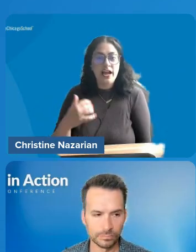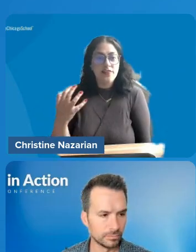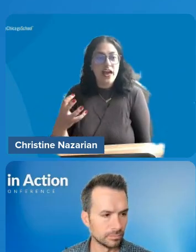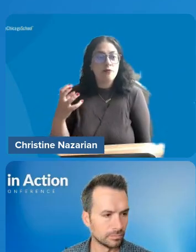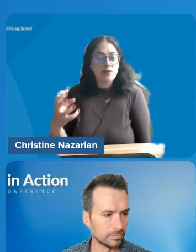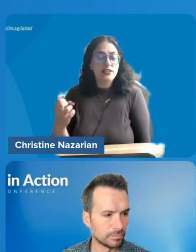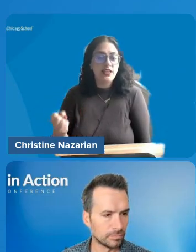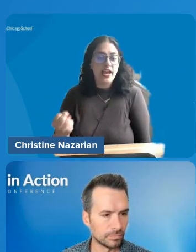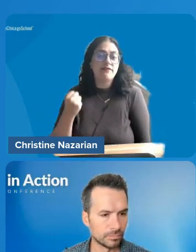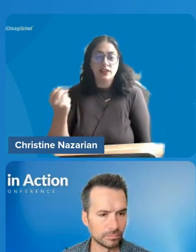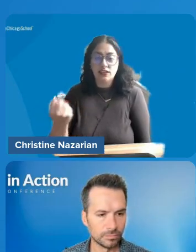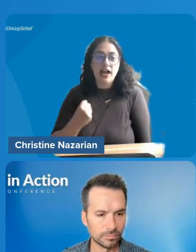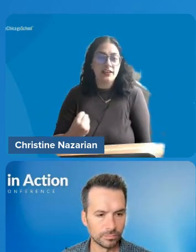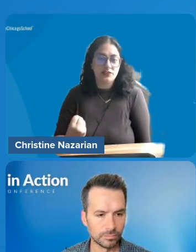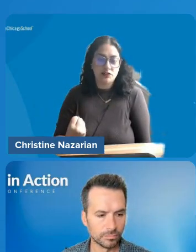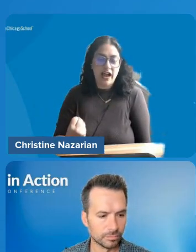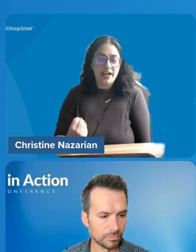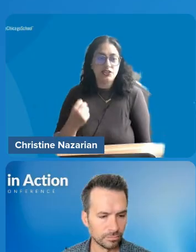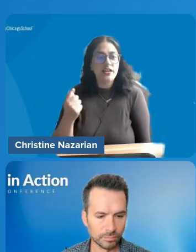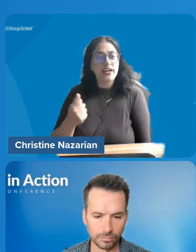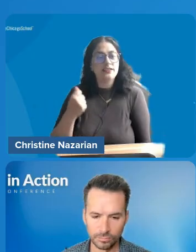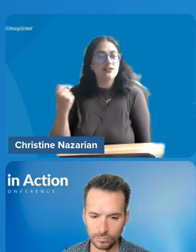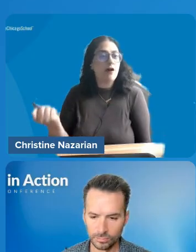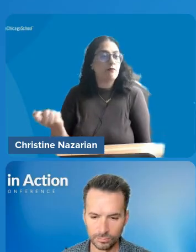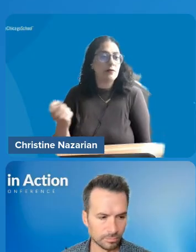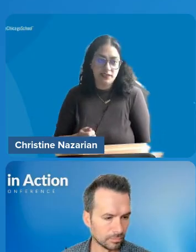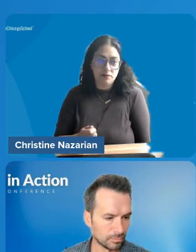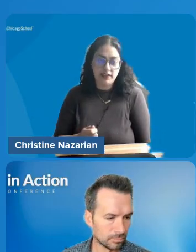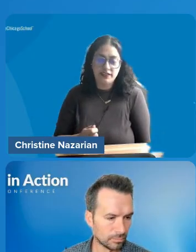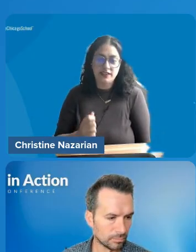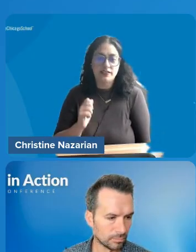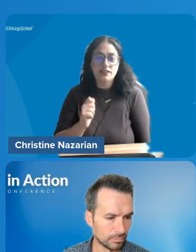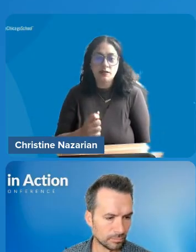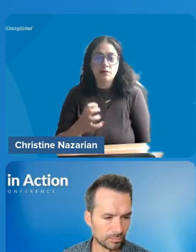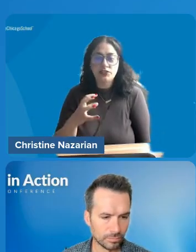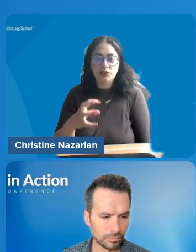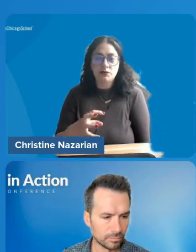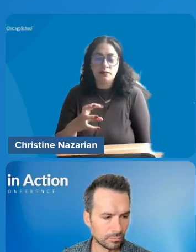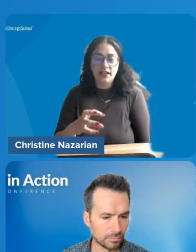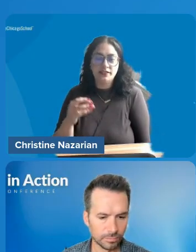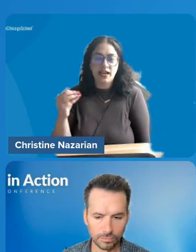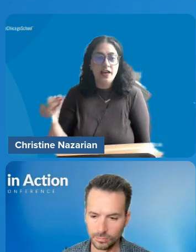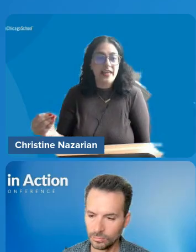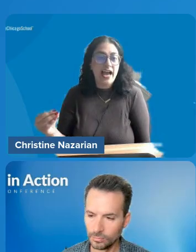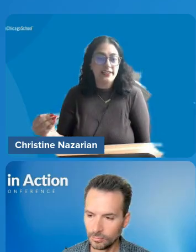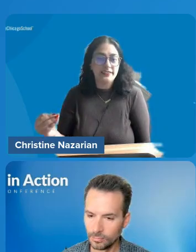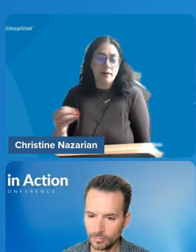That real life client interaction is not replaced by this. This is simply to replace the academic